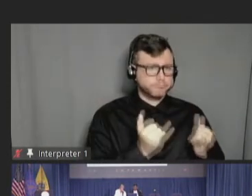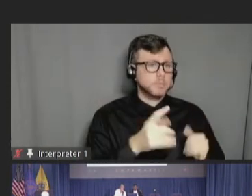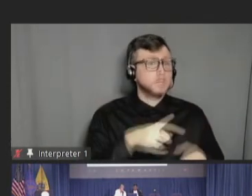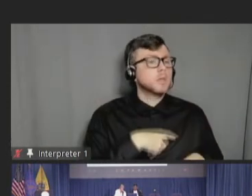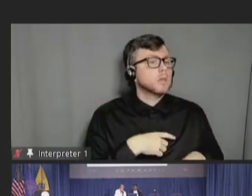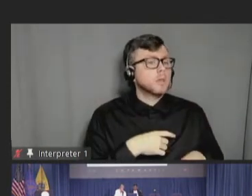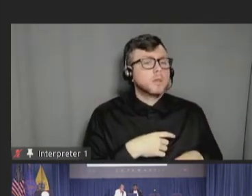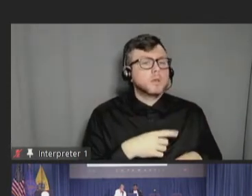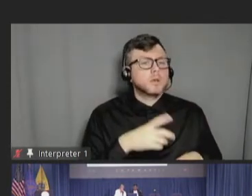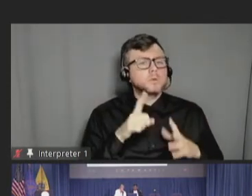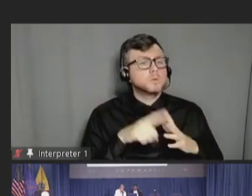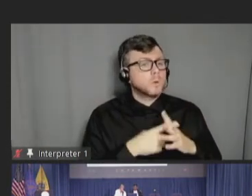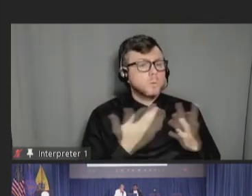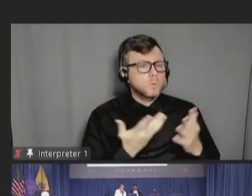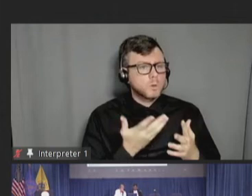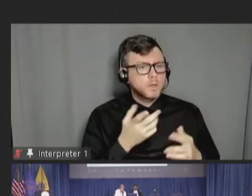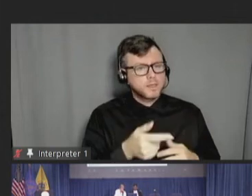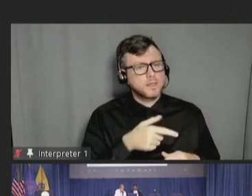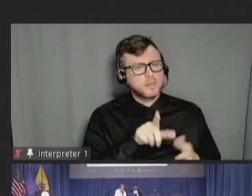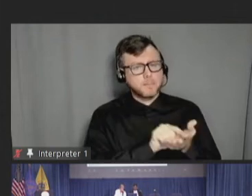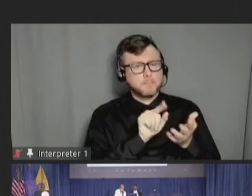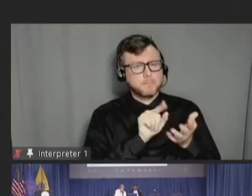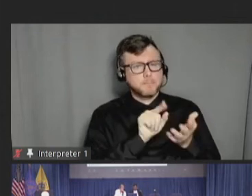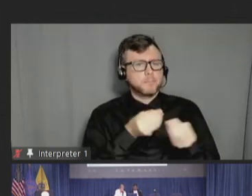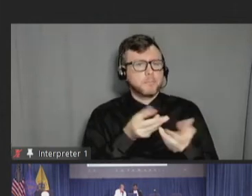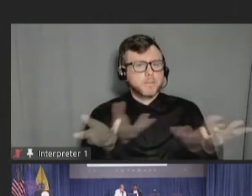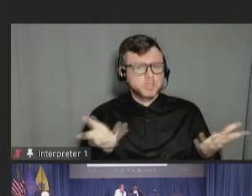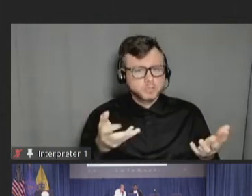And I want to start with this publication, which I co-authored a few years ago,